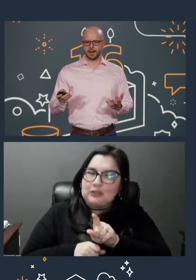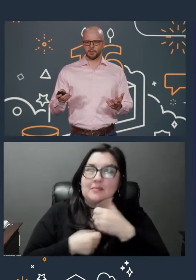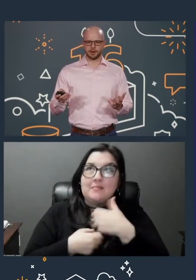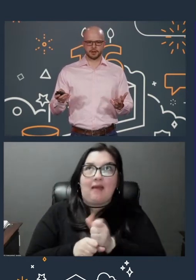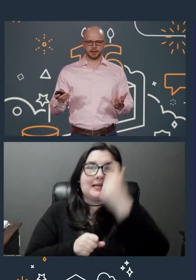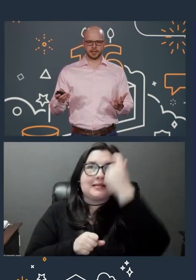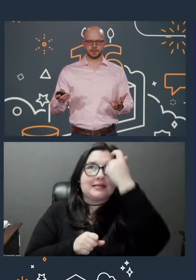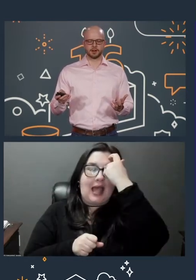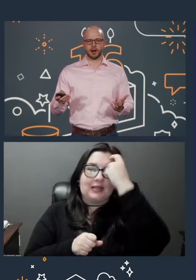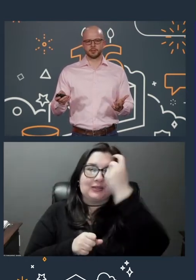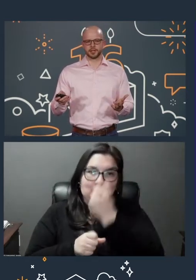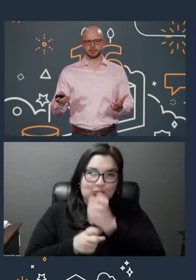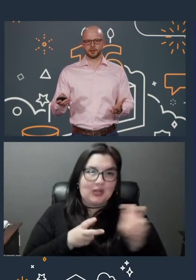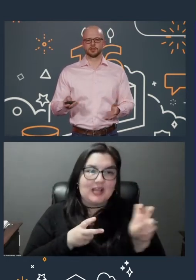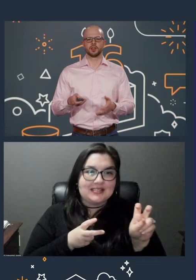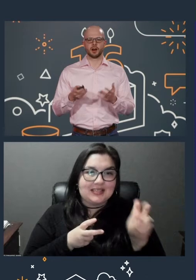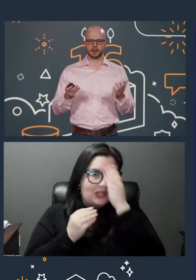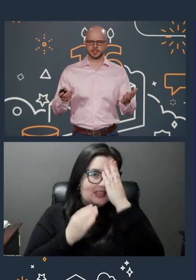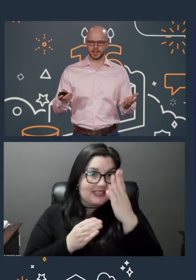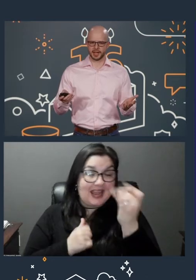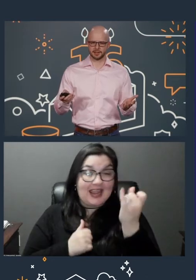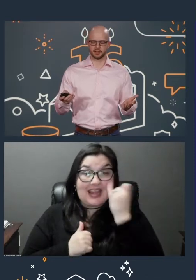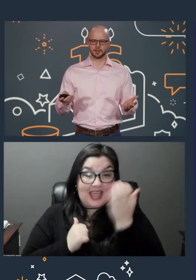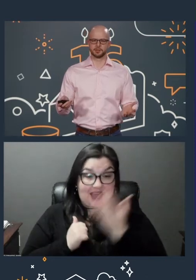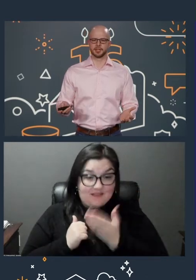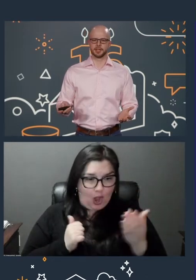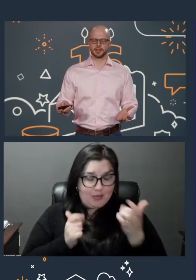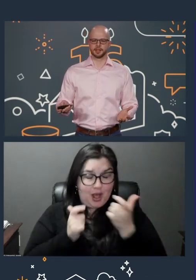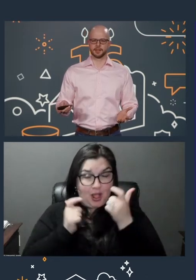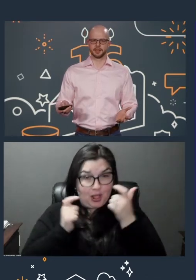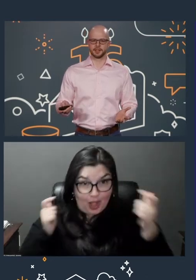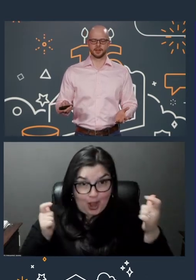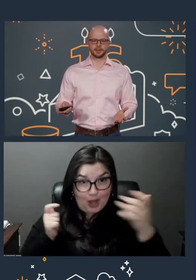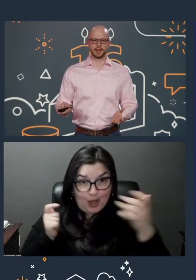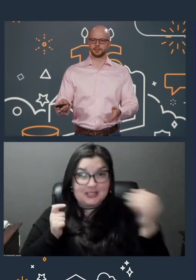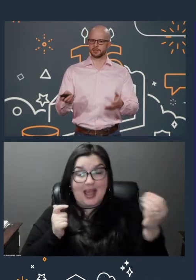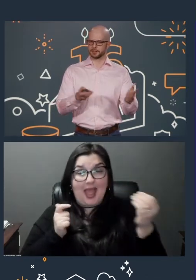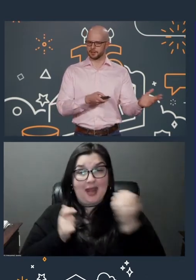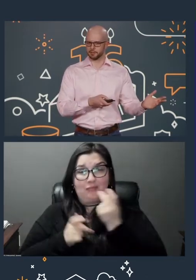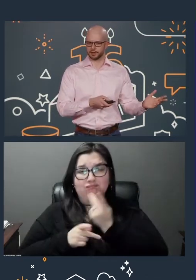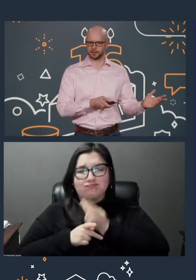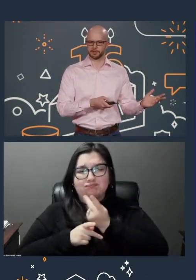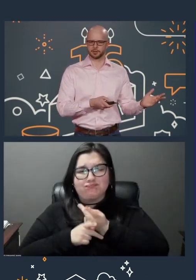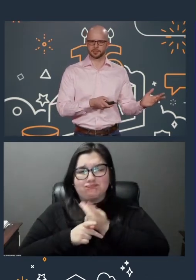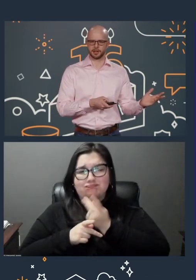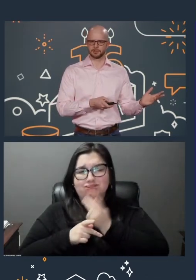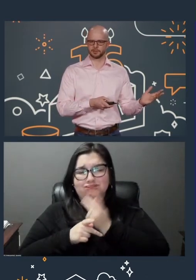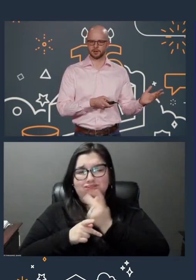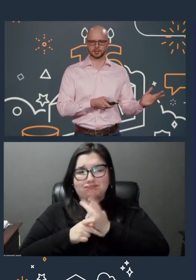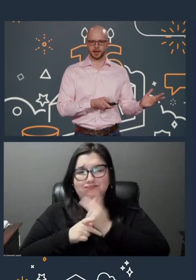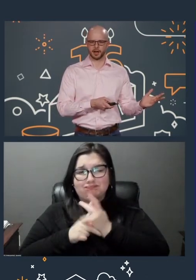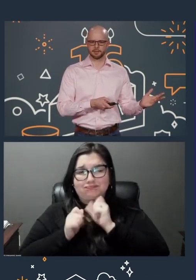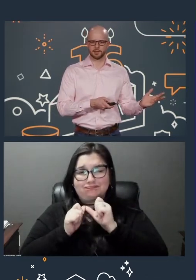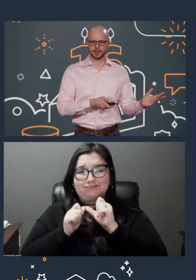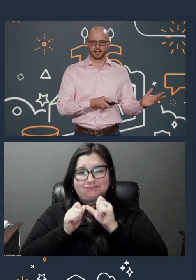However, if your objects are large, and they're going to be in the S3 Glacier Deep Archive storage class for a long time,